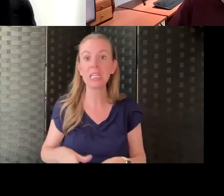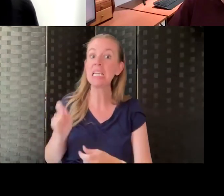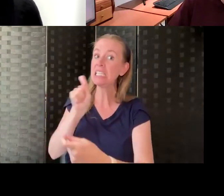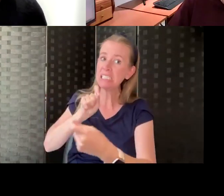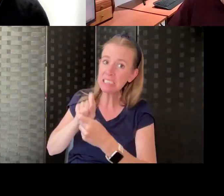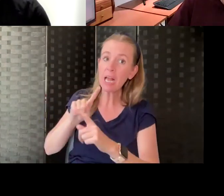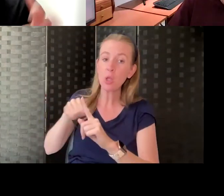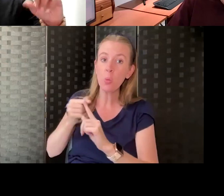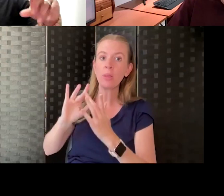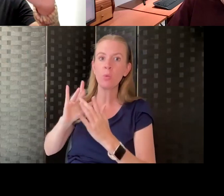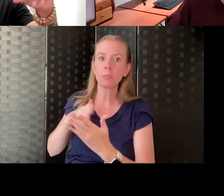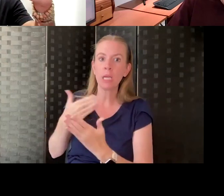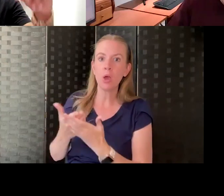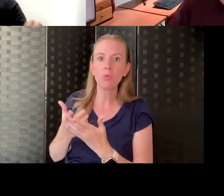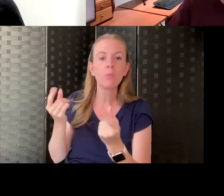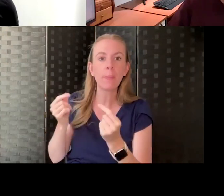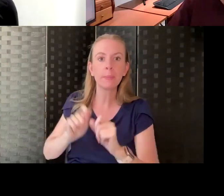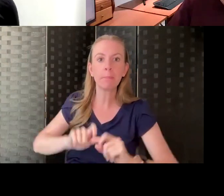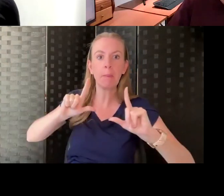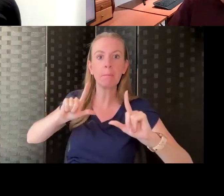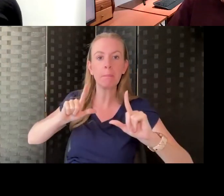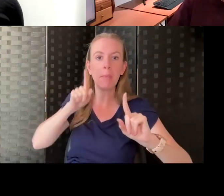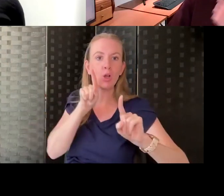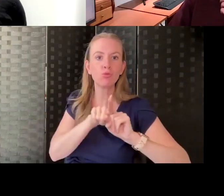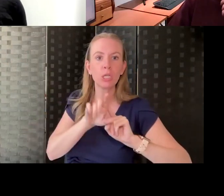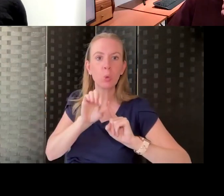website, what happens? >> Jay: What if we turn